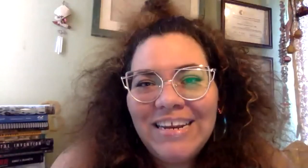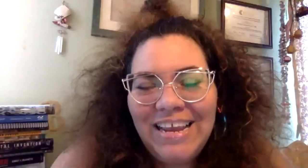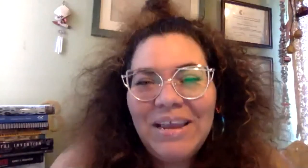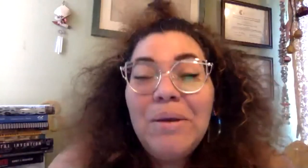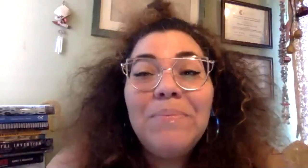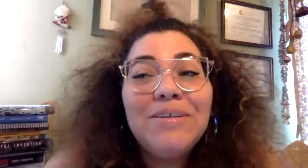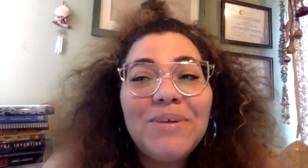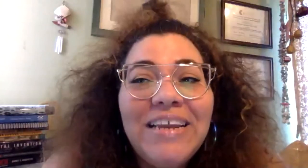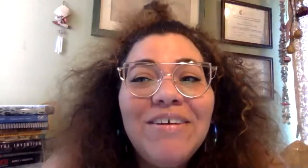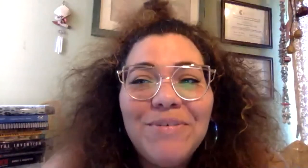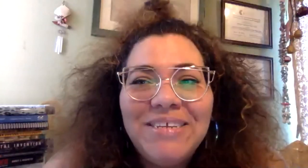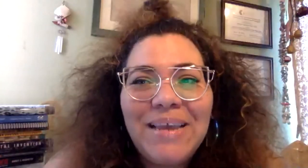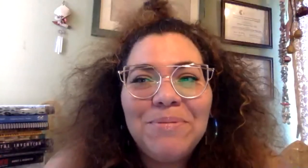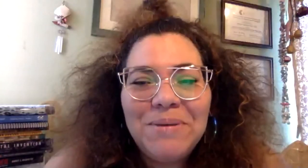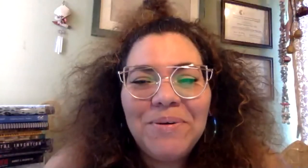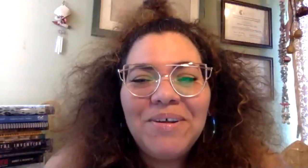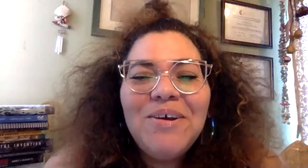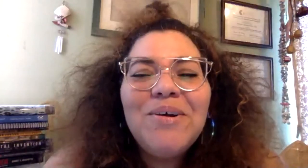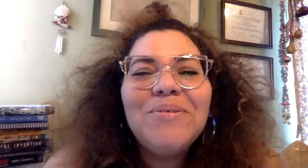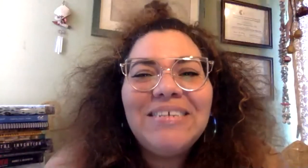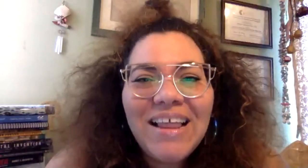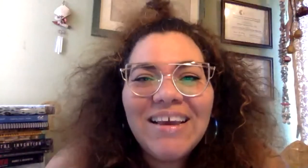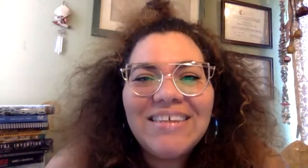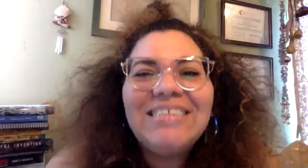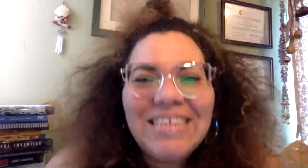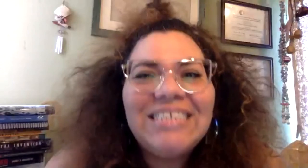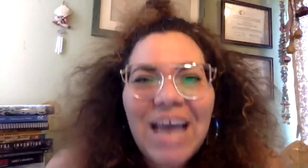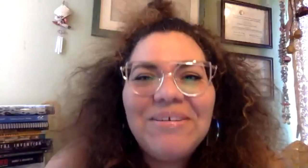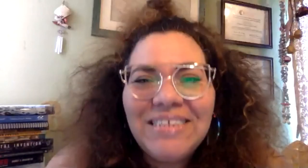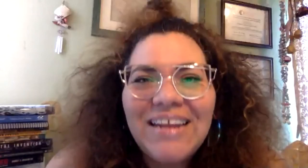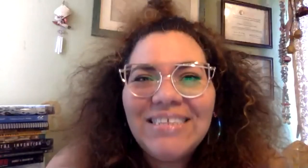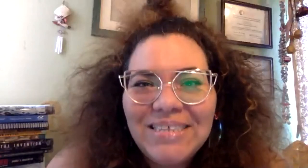because we’re hearing from disabled people who are telling us, “This is how it’s not accessible,”